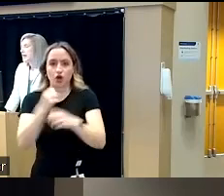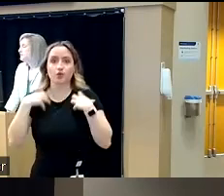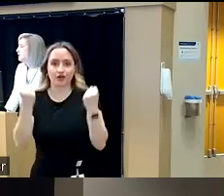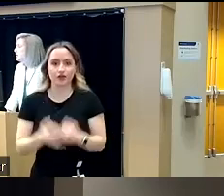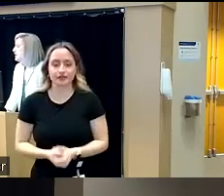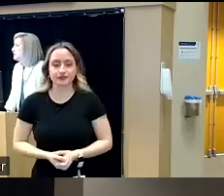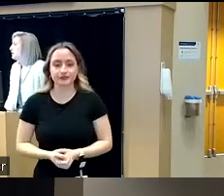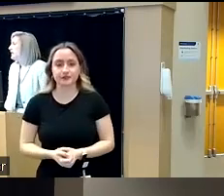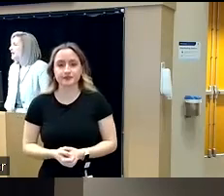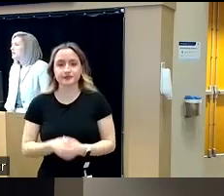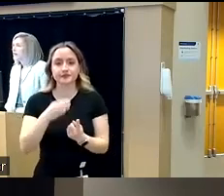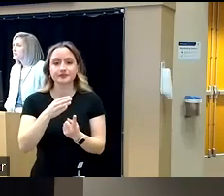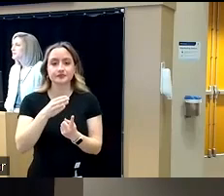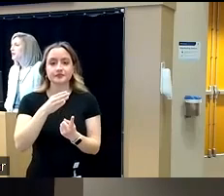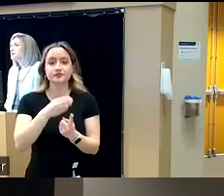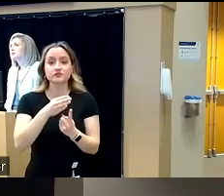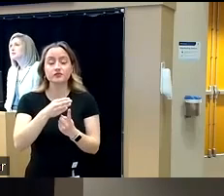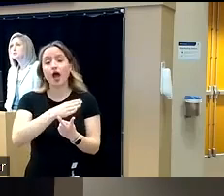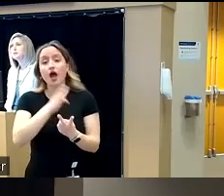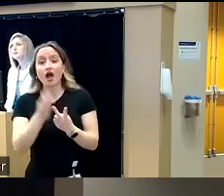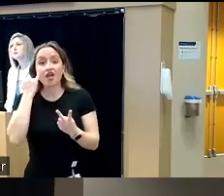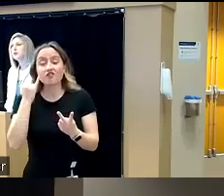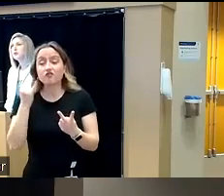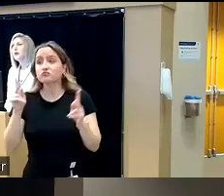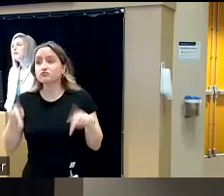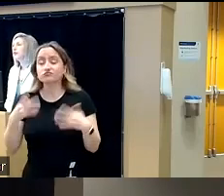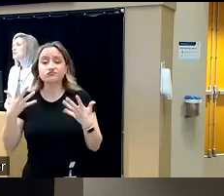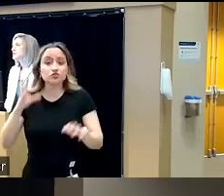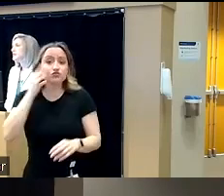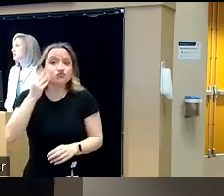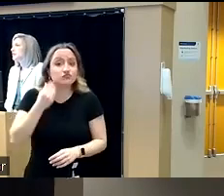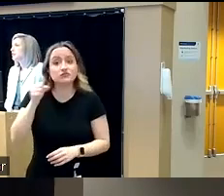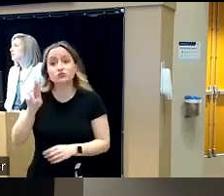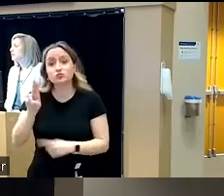if someone has already had a lot of experience in substance use disorder and they're interested in